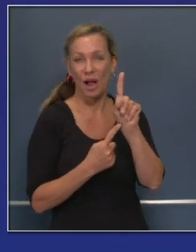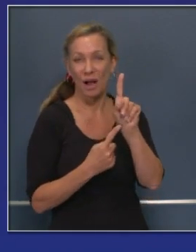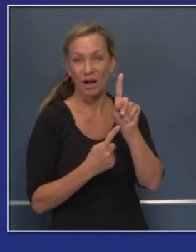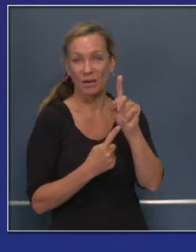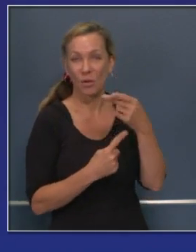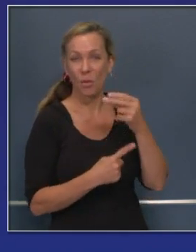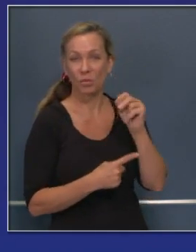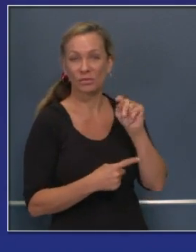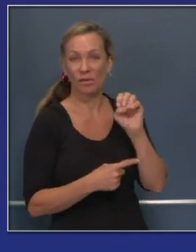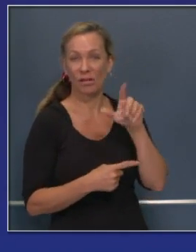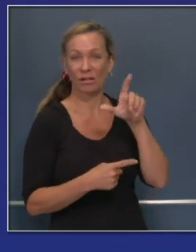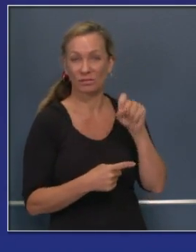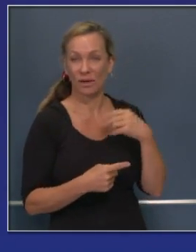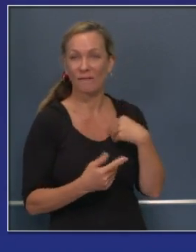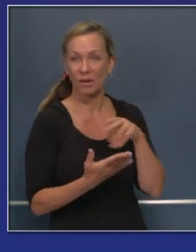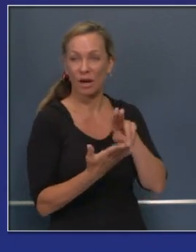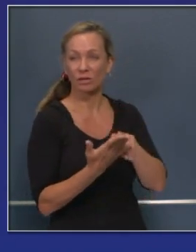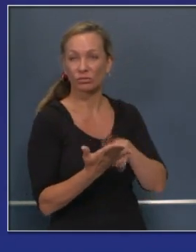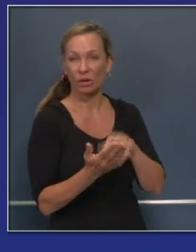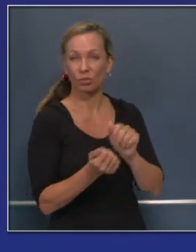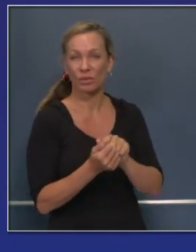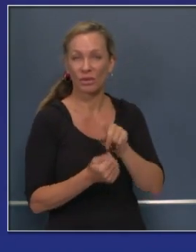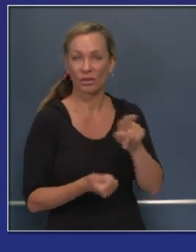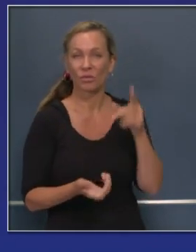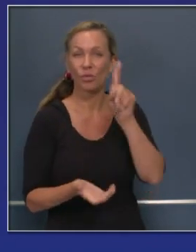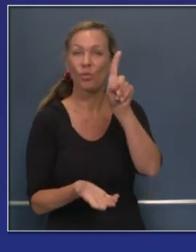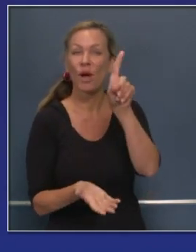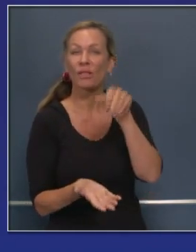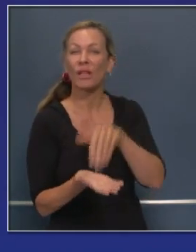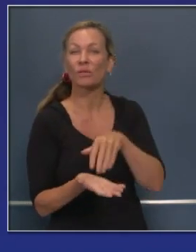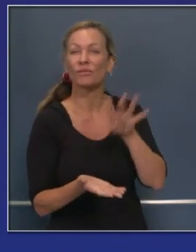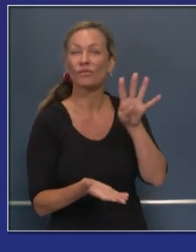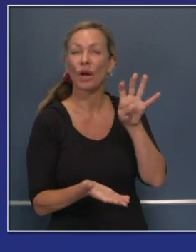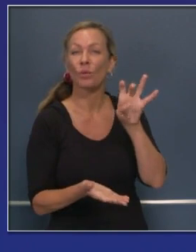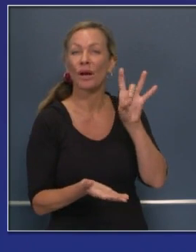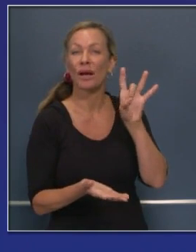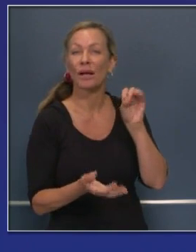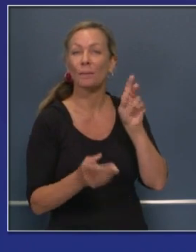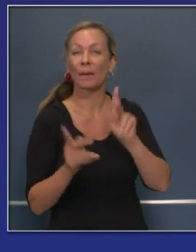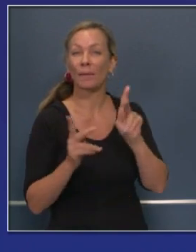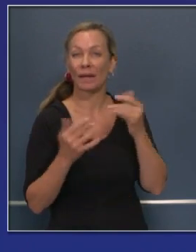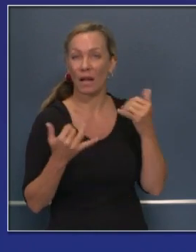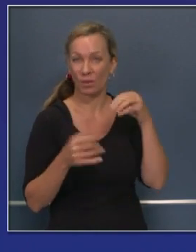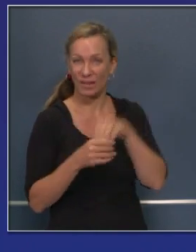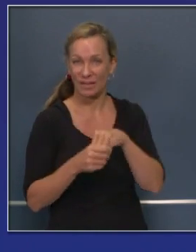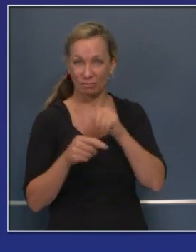THEY ARE BEING EVACUATED INTO HOTELS.